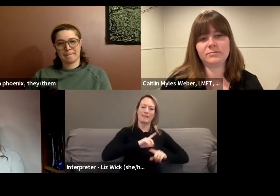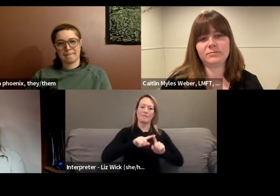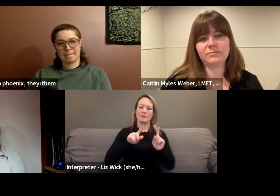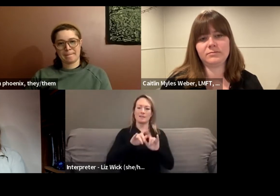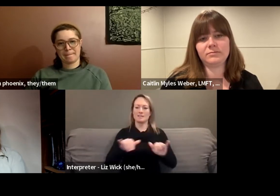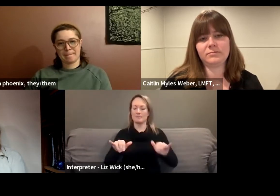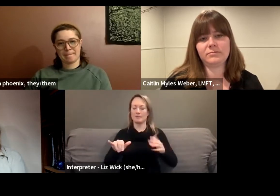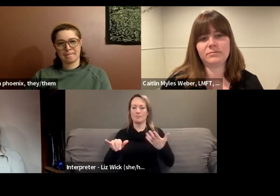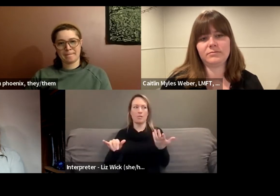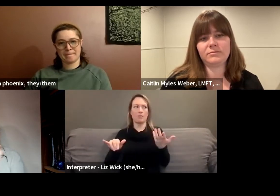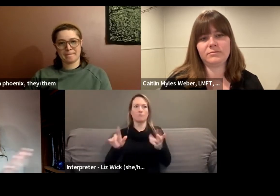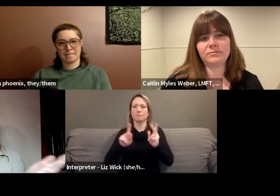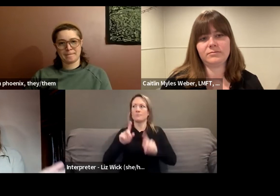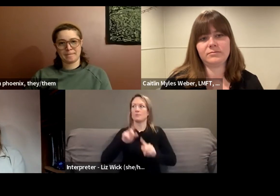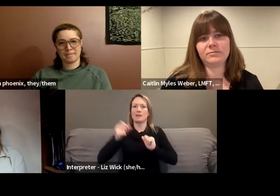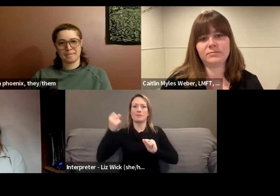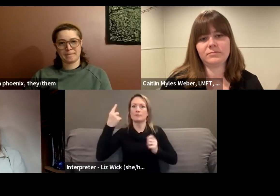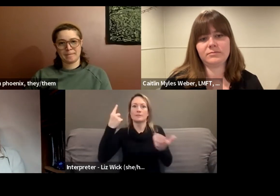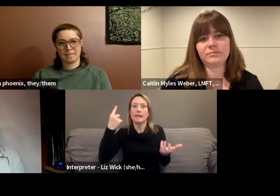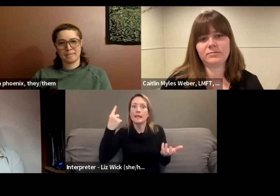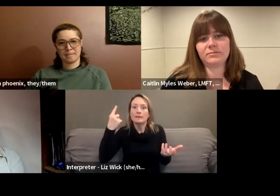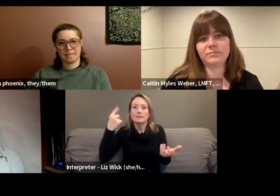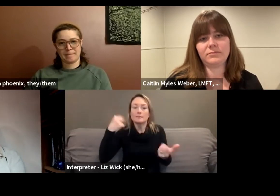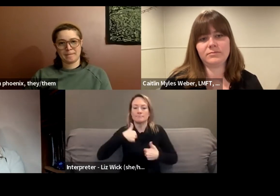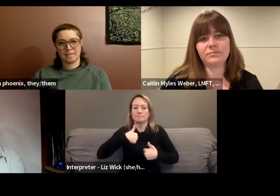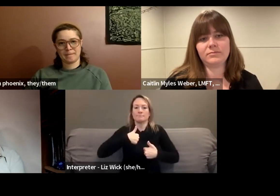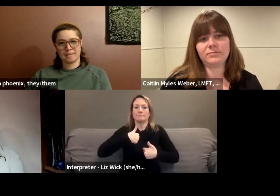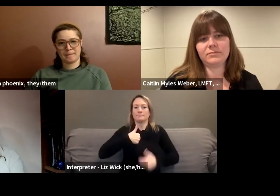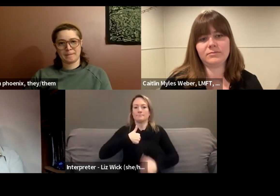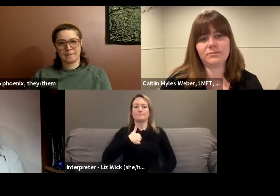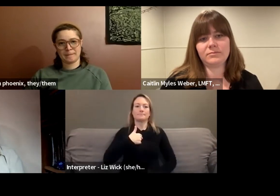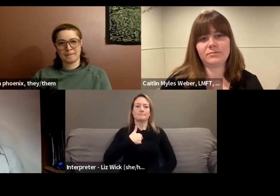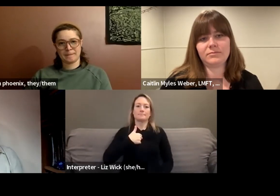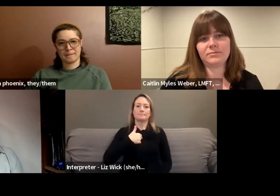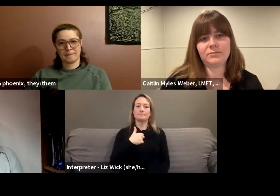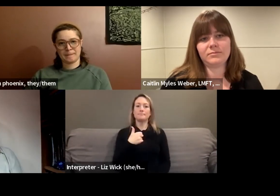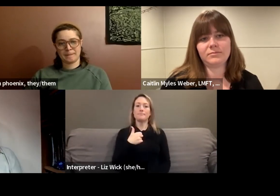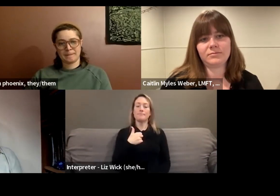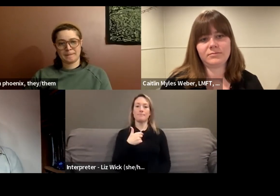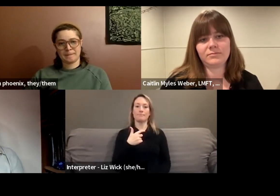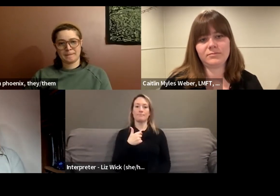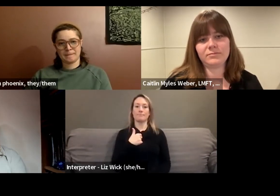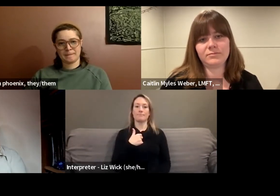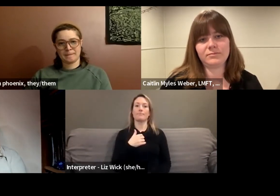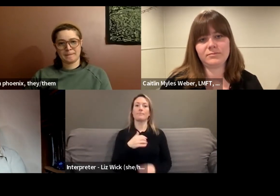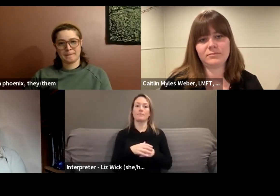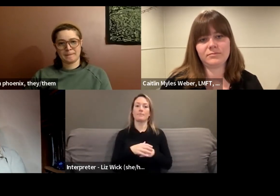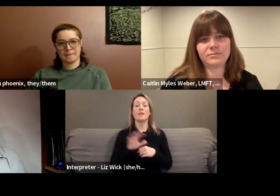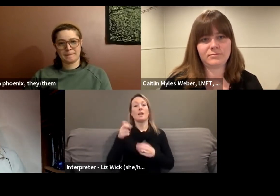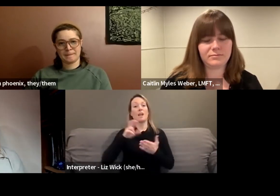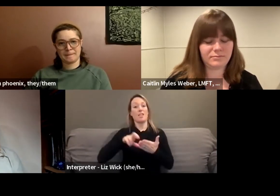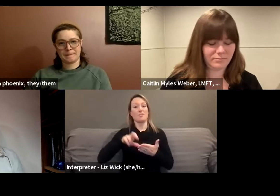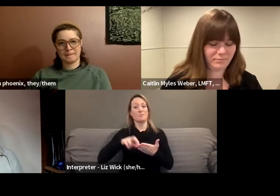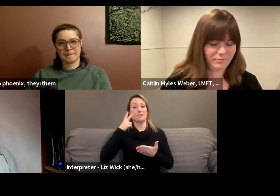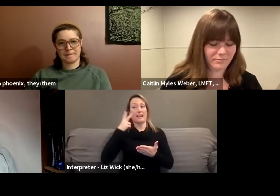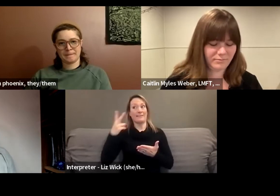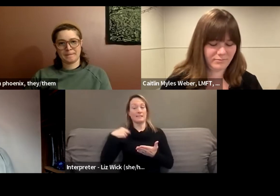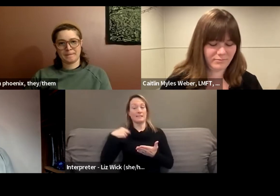people can't understand, it seems. I particularly like some other research that I've seen that says that a therapist